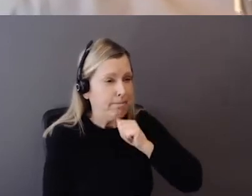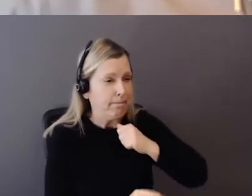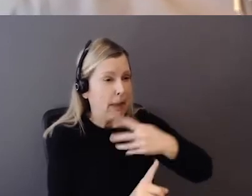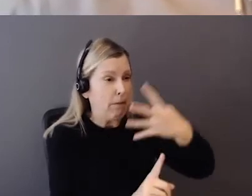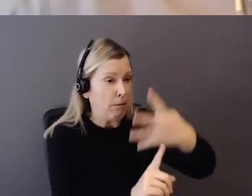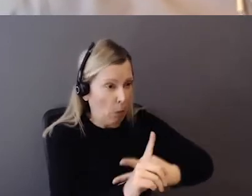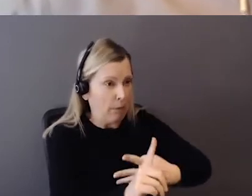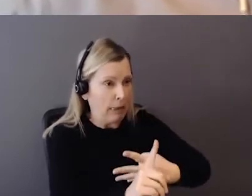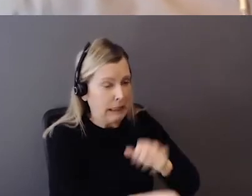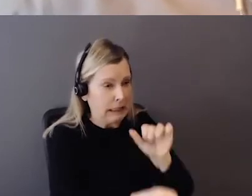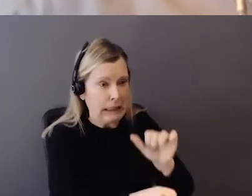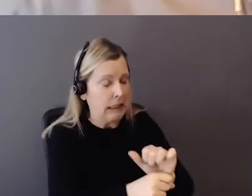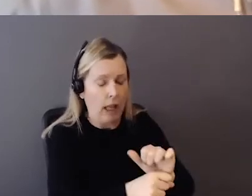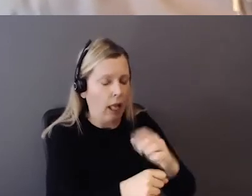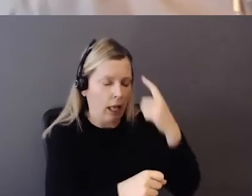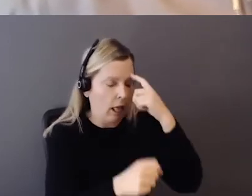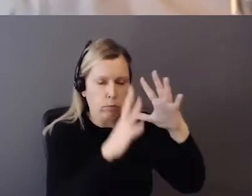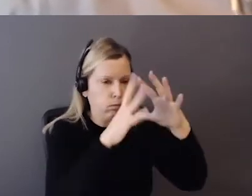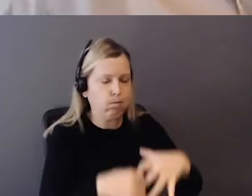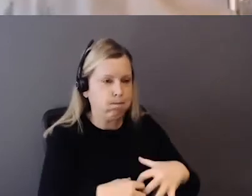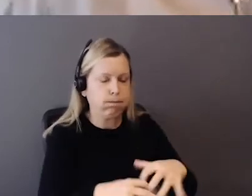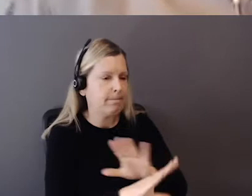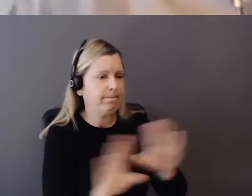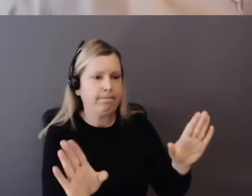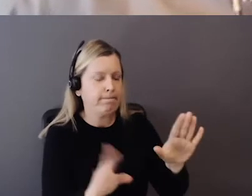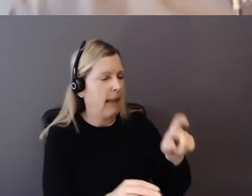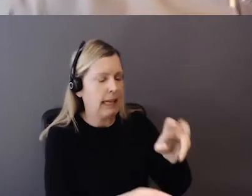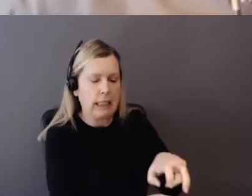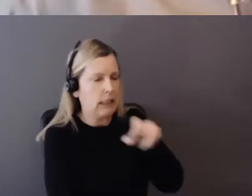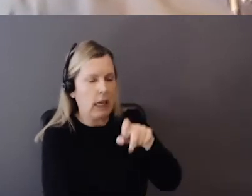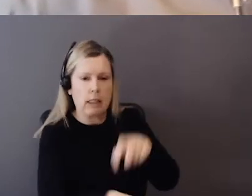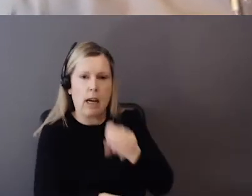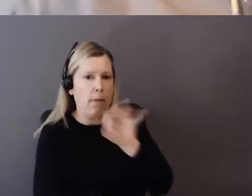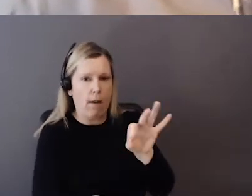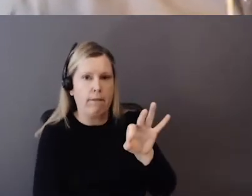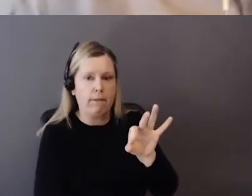later ended up crashing and felt the need to take a little bit more time off.